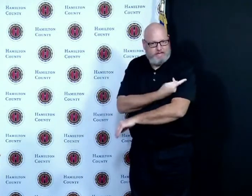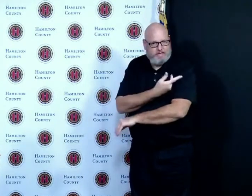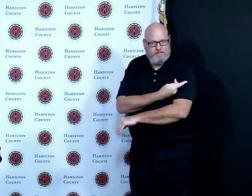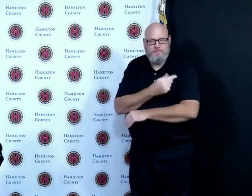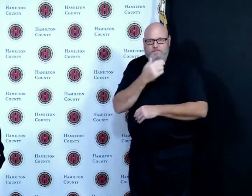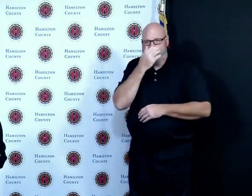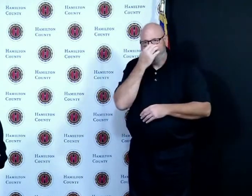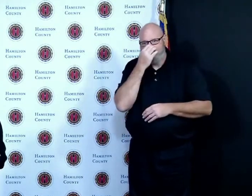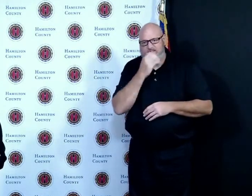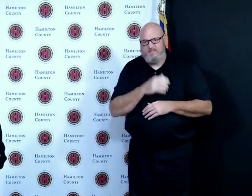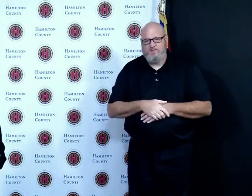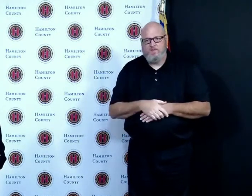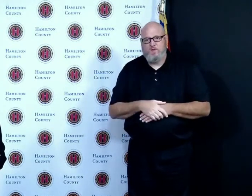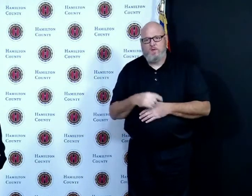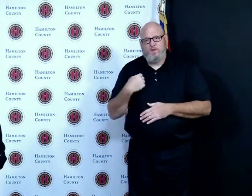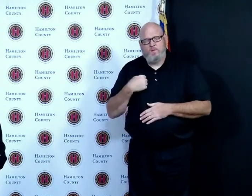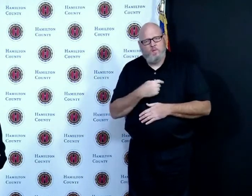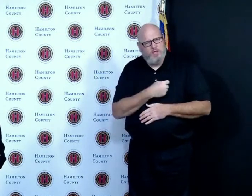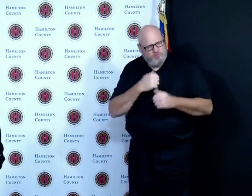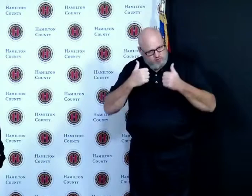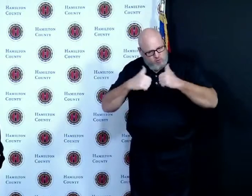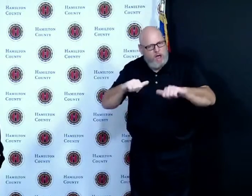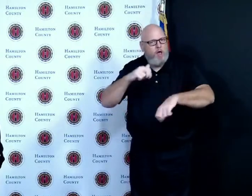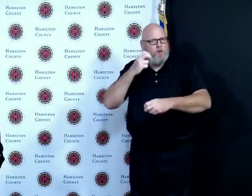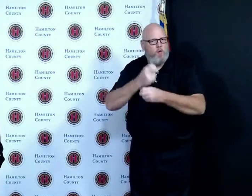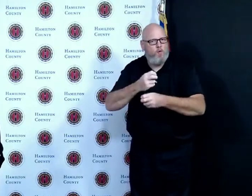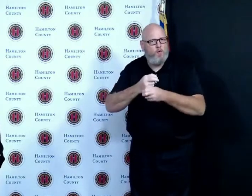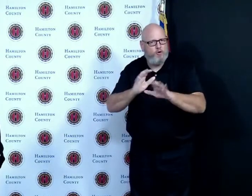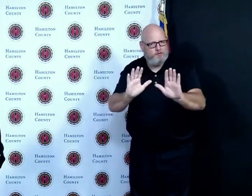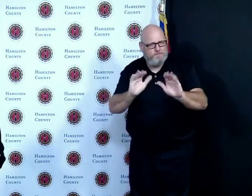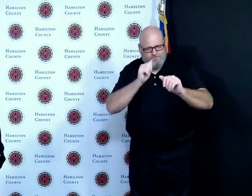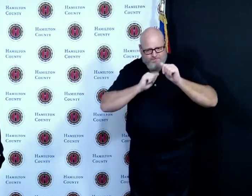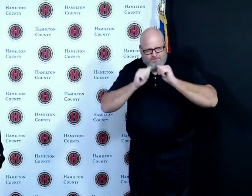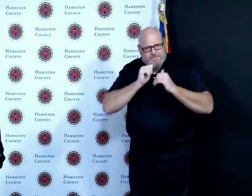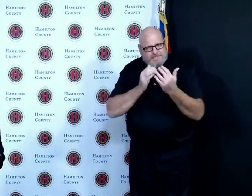once they've been vaccinated the other thing to know is herd immunity will be very helpful